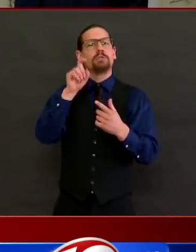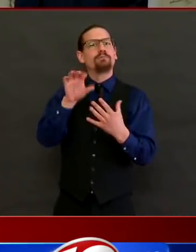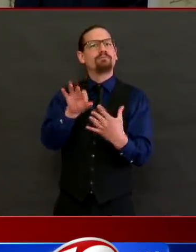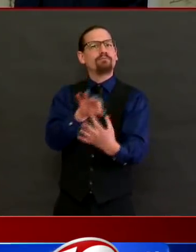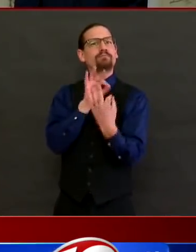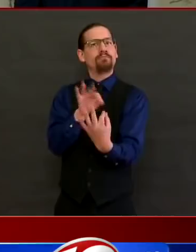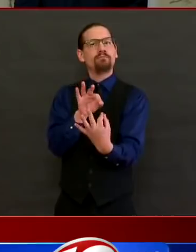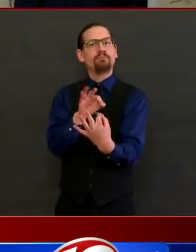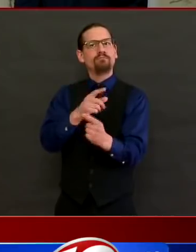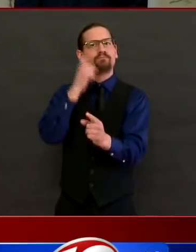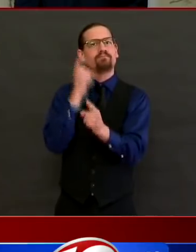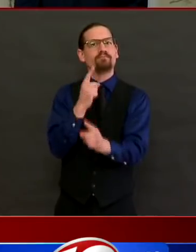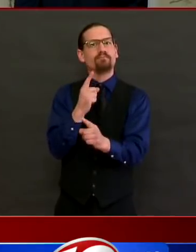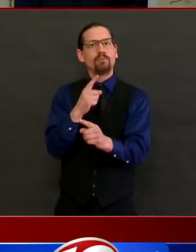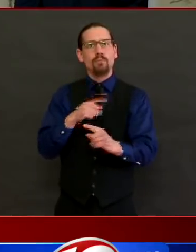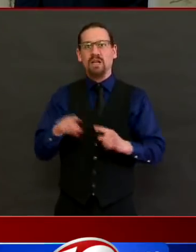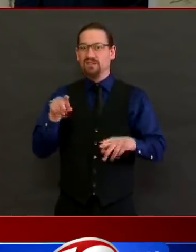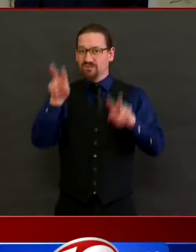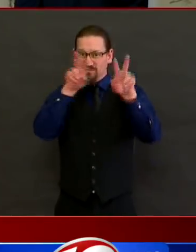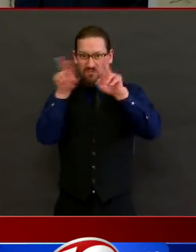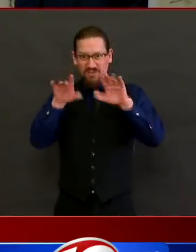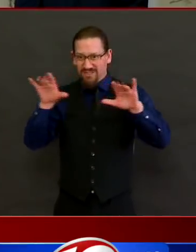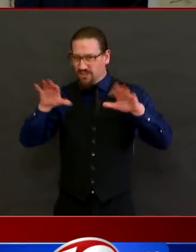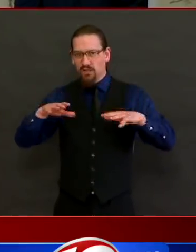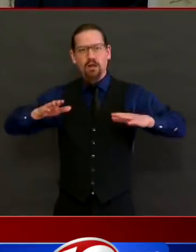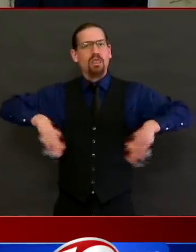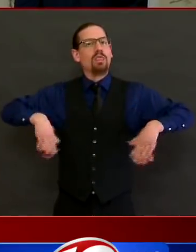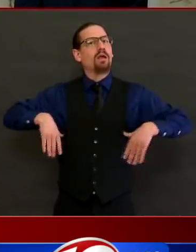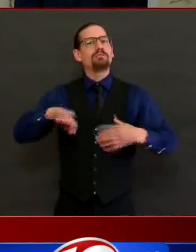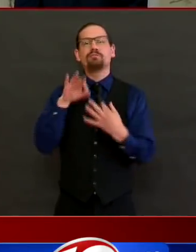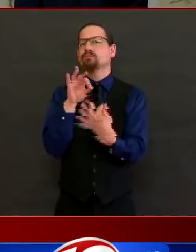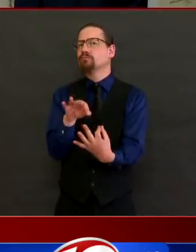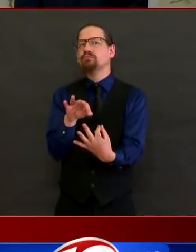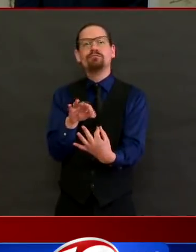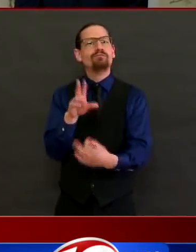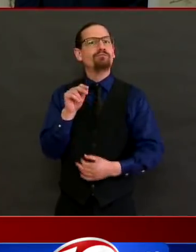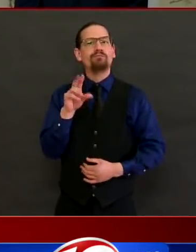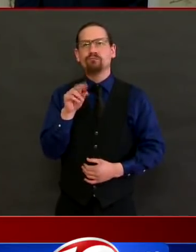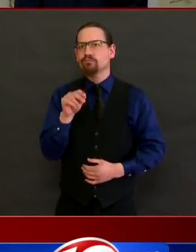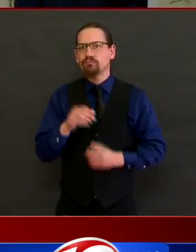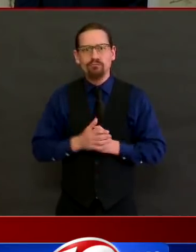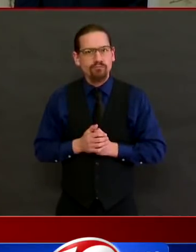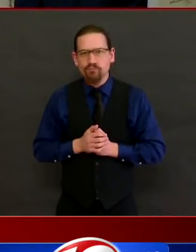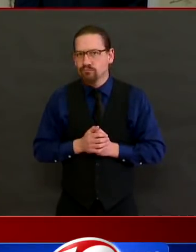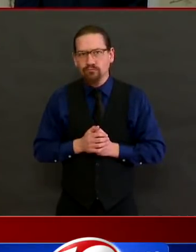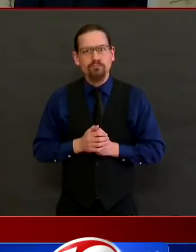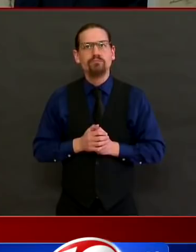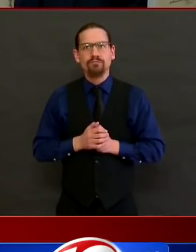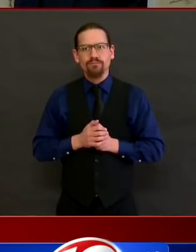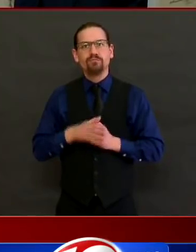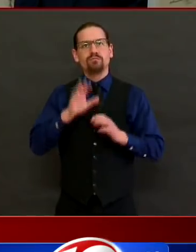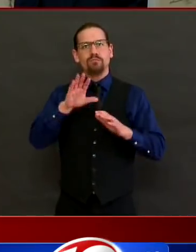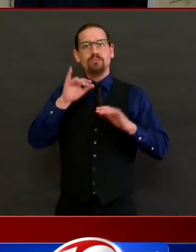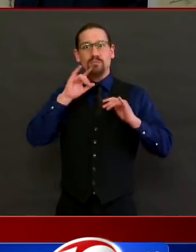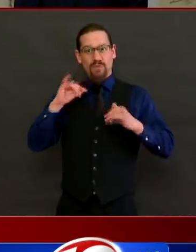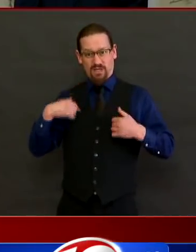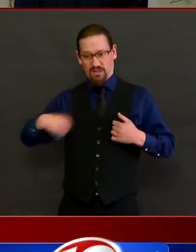OF WHICH ONE OF THOSE THOUSANDS OF LINES THEY THINK IS MOST ACCURATE. IT IS IMPRECISE. SECONDLY, WE HAVE ONLY BEEN